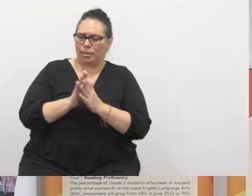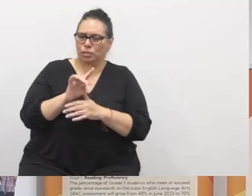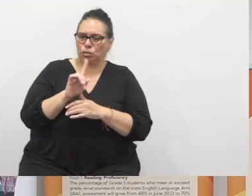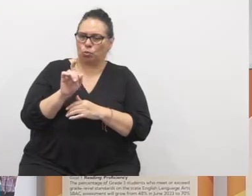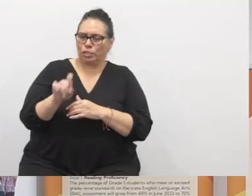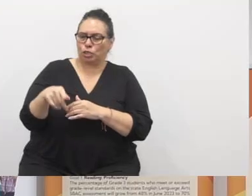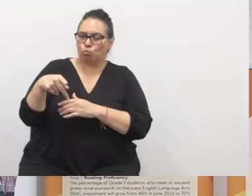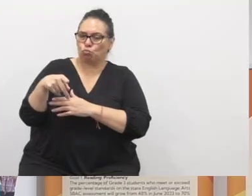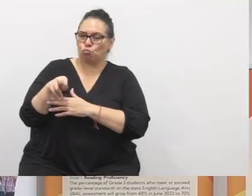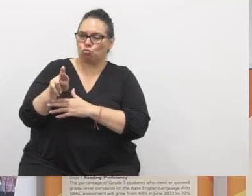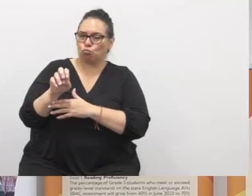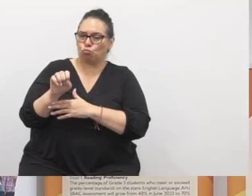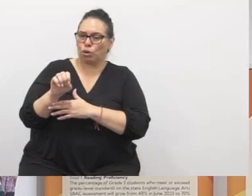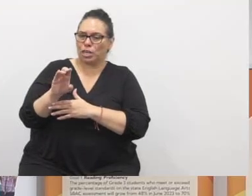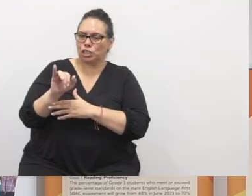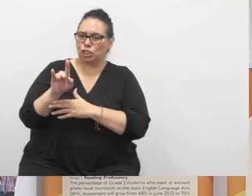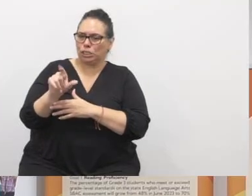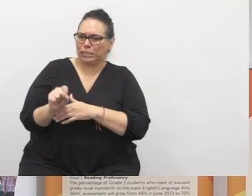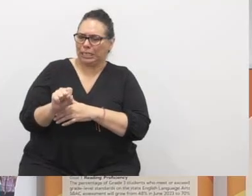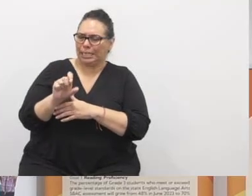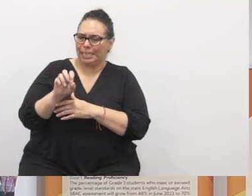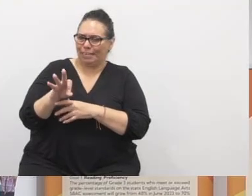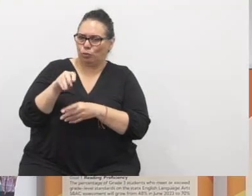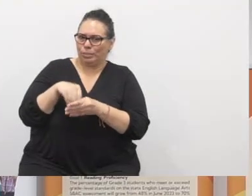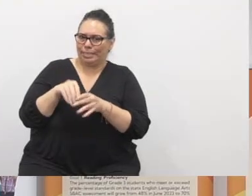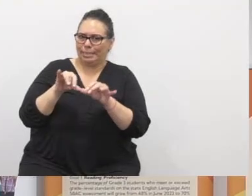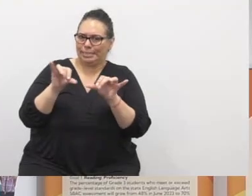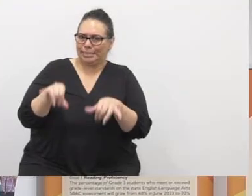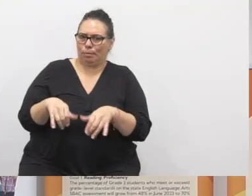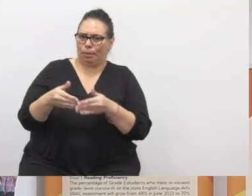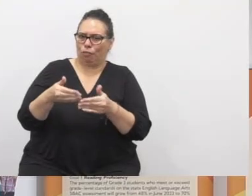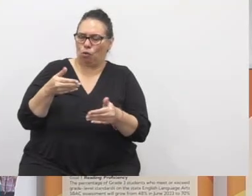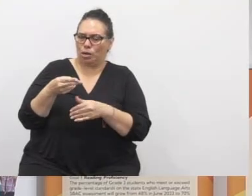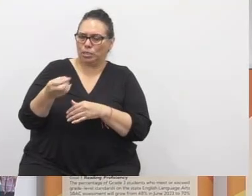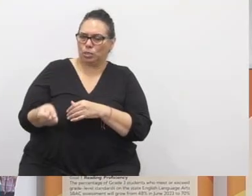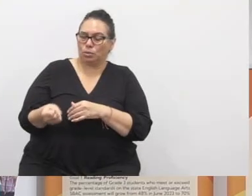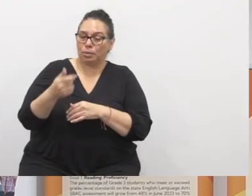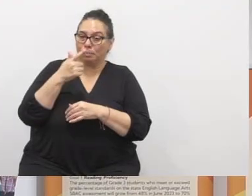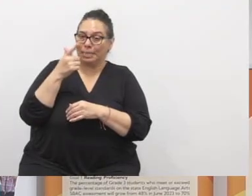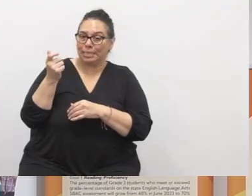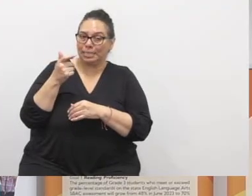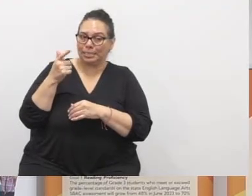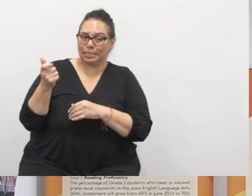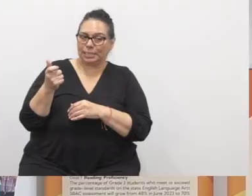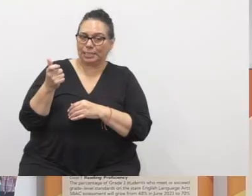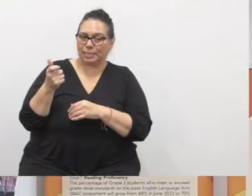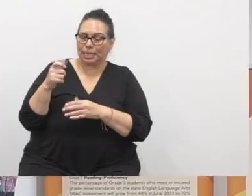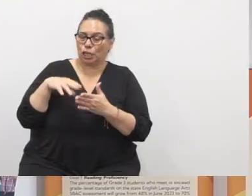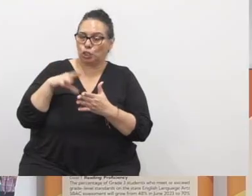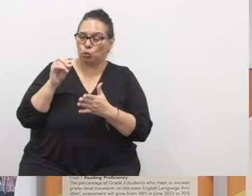if she was in our system before high school, because as a student who also came up